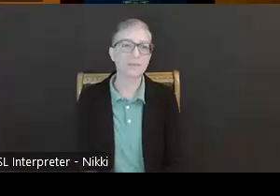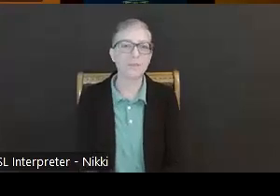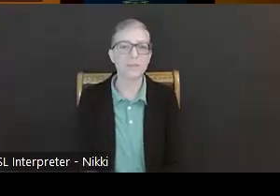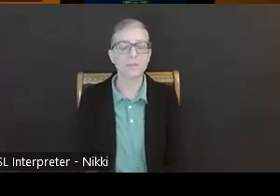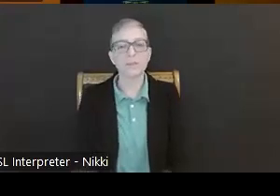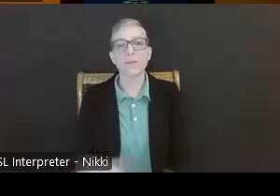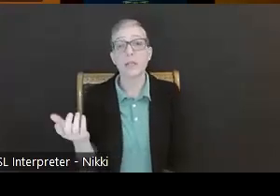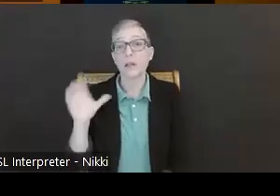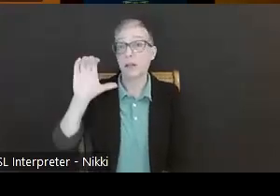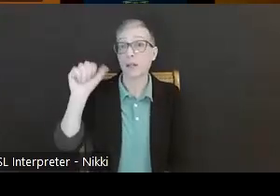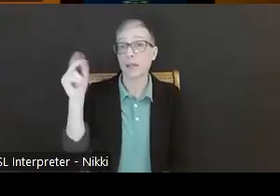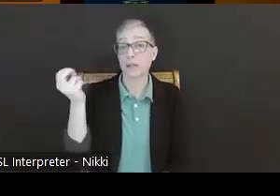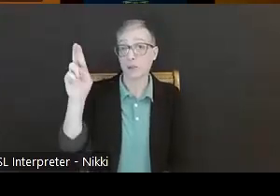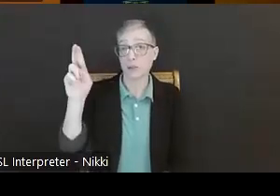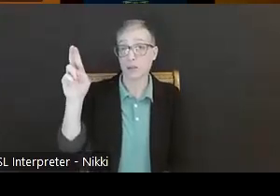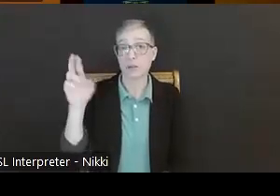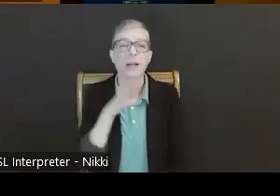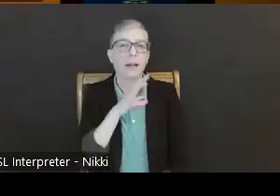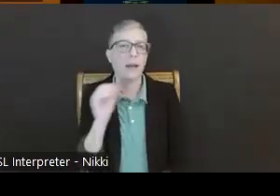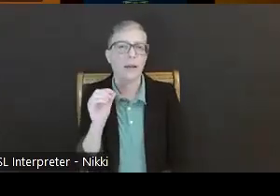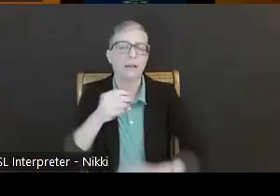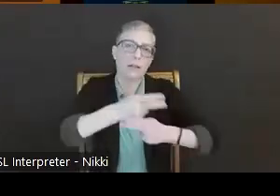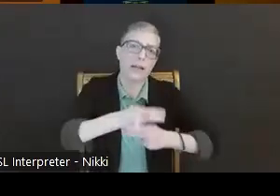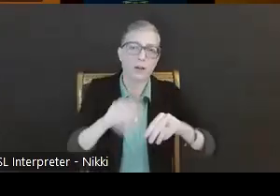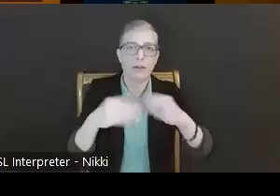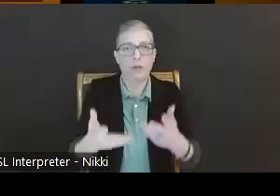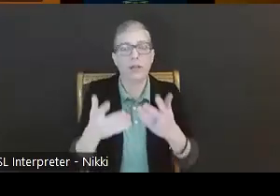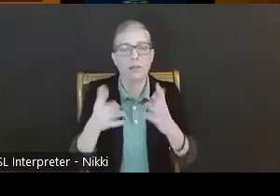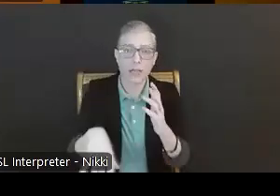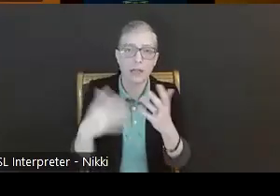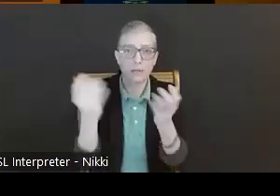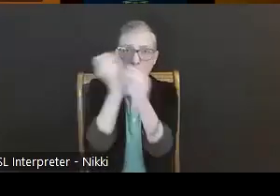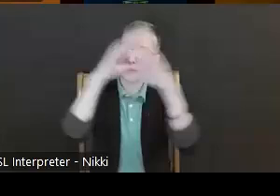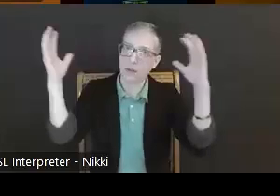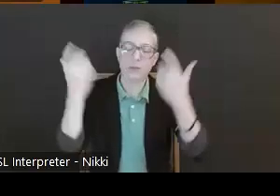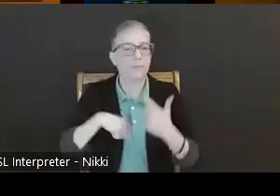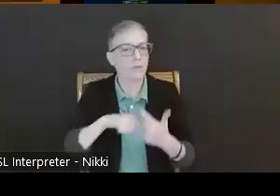little bit and caregiving for you all um we all know that cancer is a major challenge globally